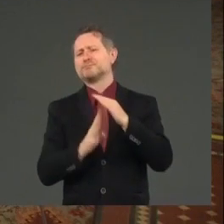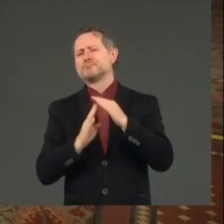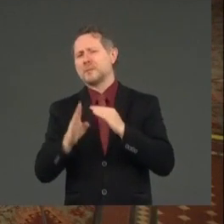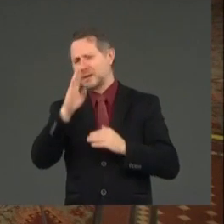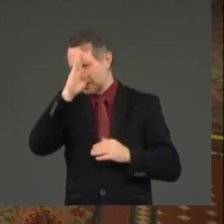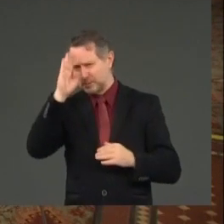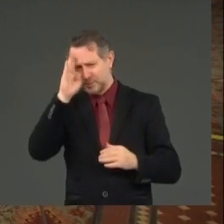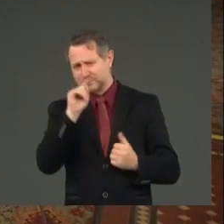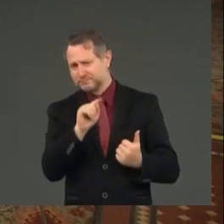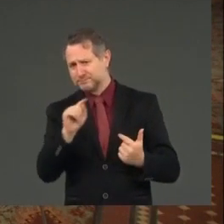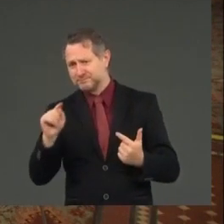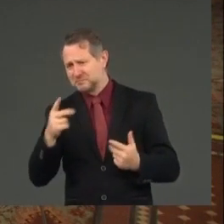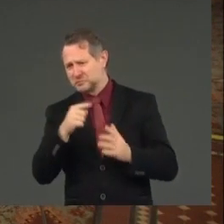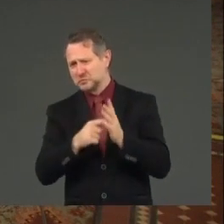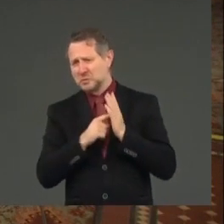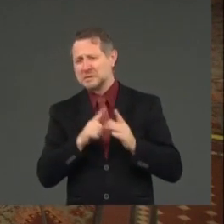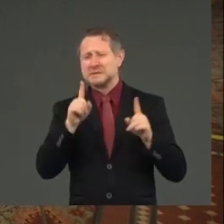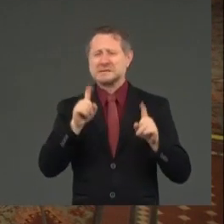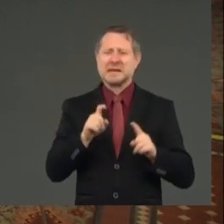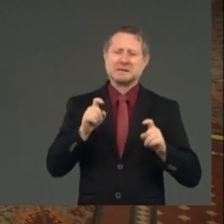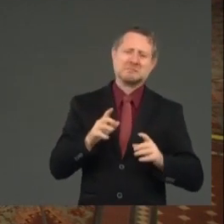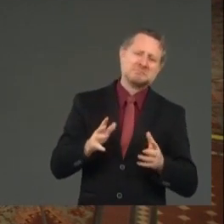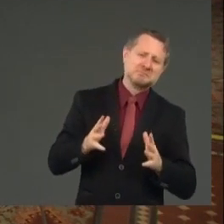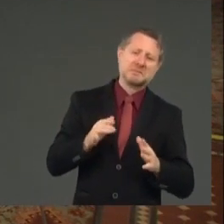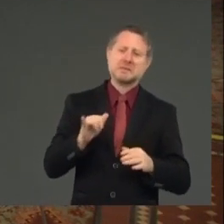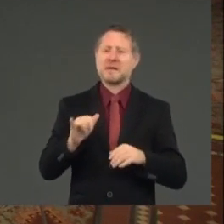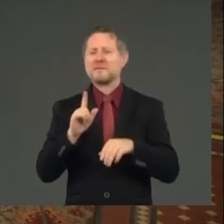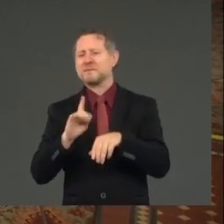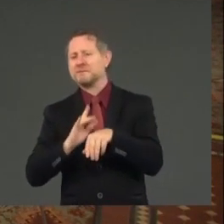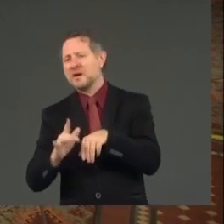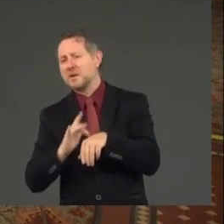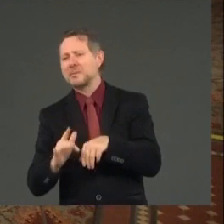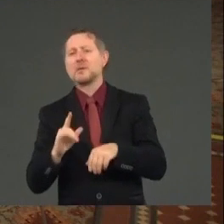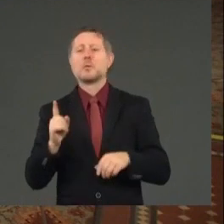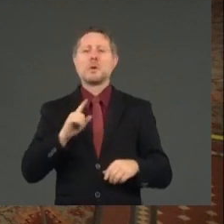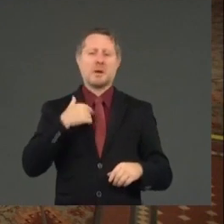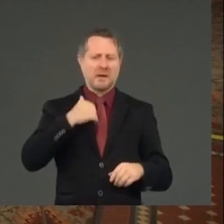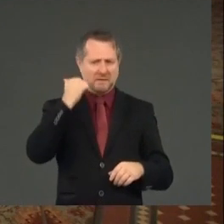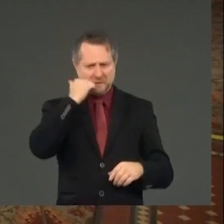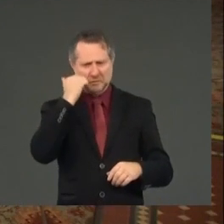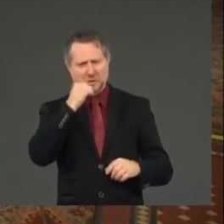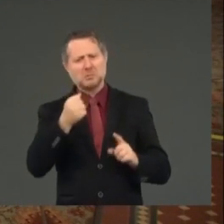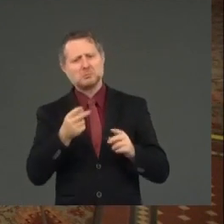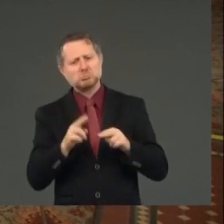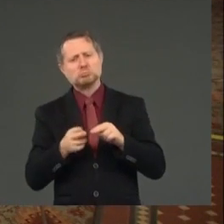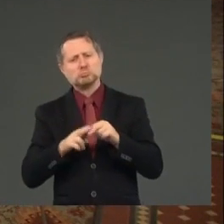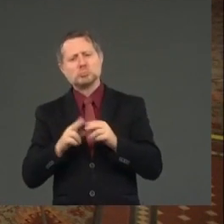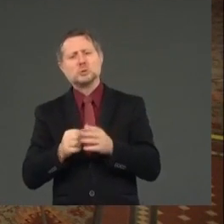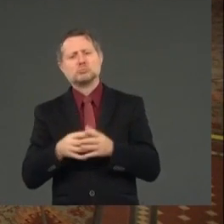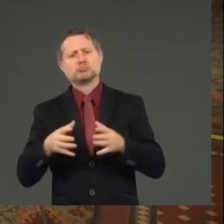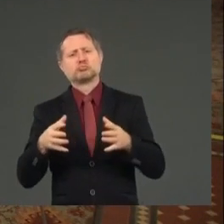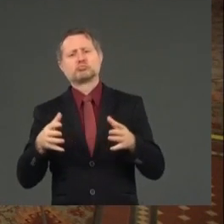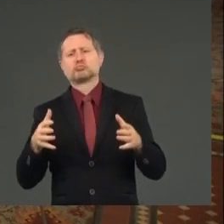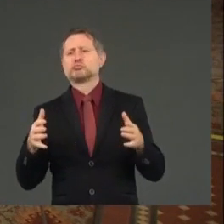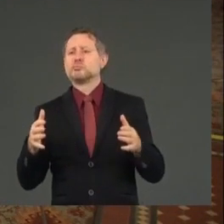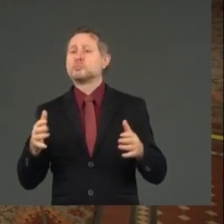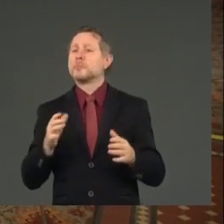Reporter: YOUR DASHBOARD IS MOSTLY BASED ON HOSPITALIZATIONS WITH THE THINKING THAT THERE IS